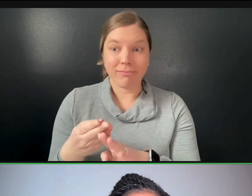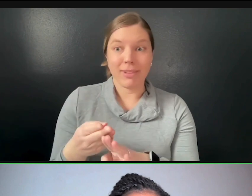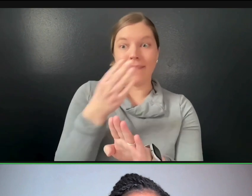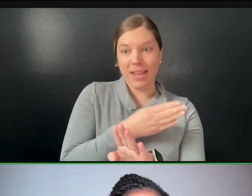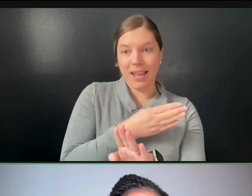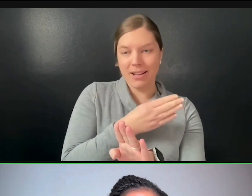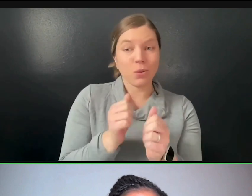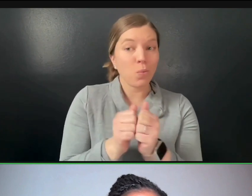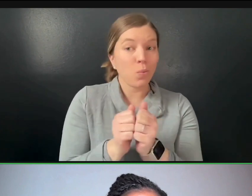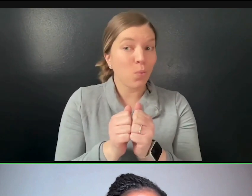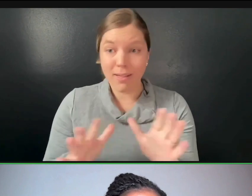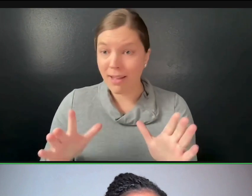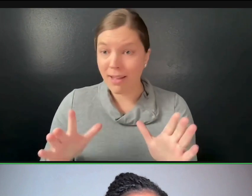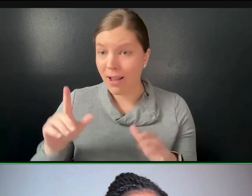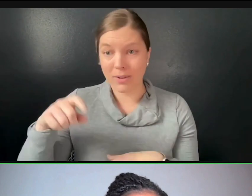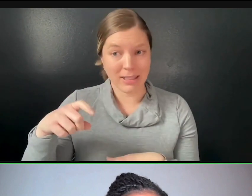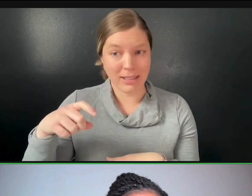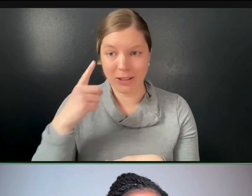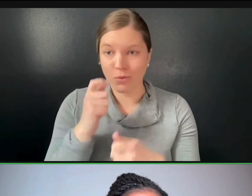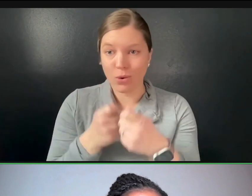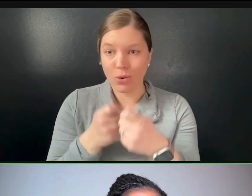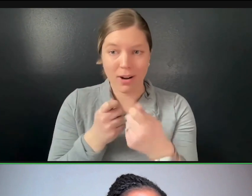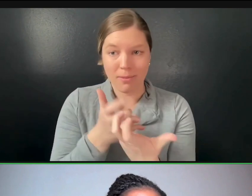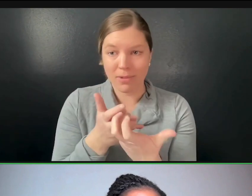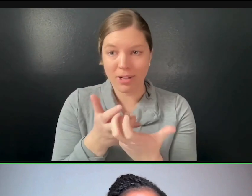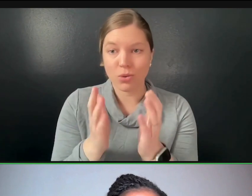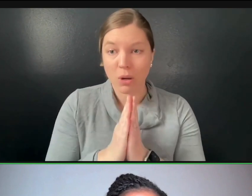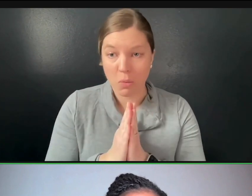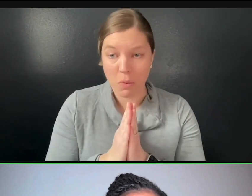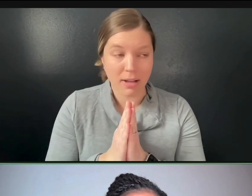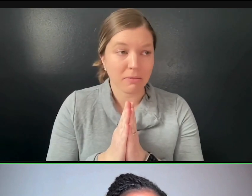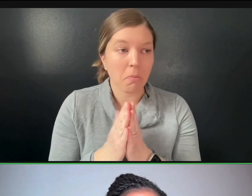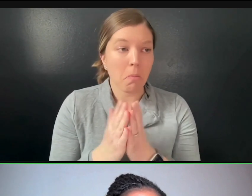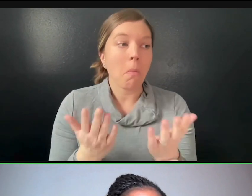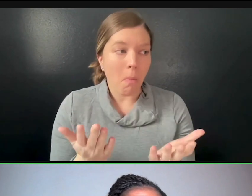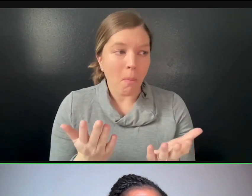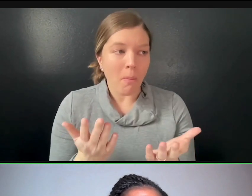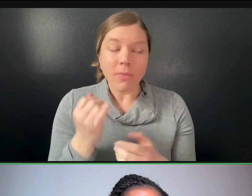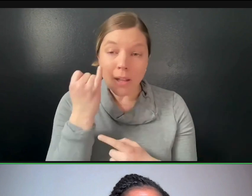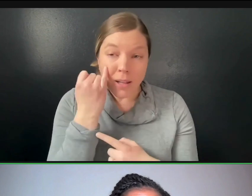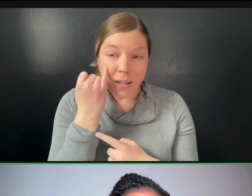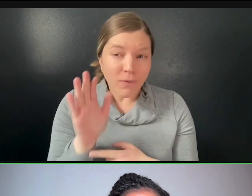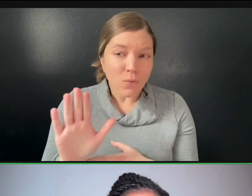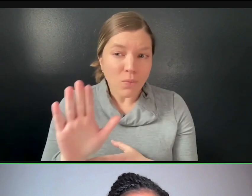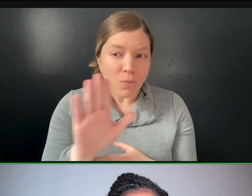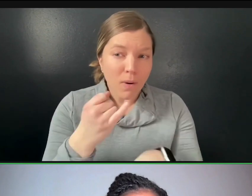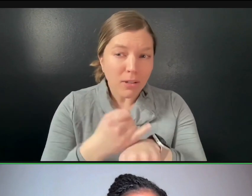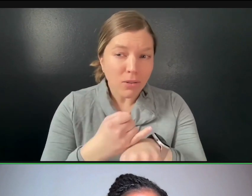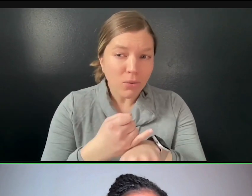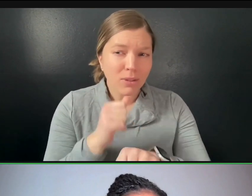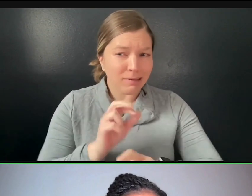both interpreters, transcription services without having to request specifically